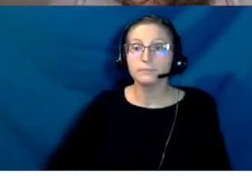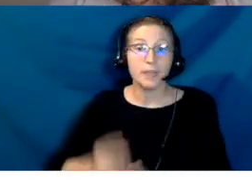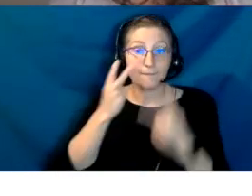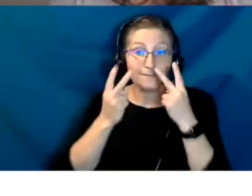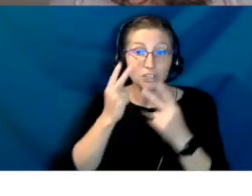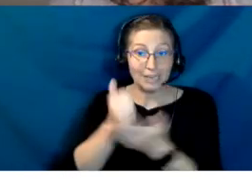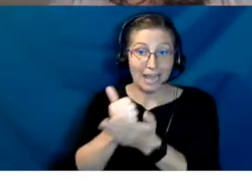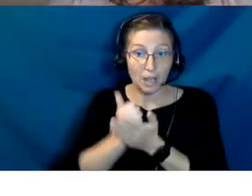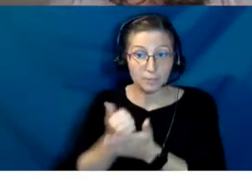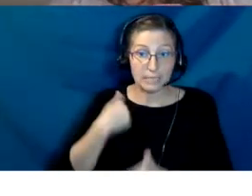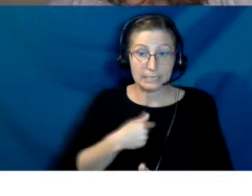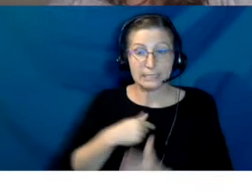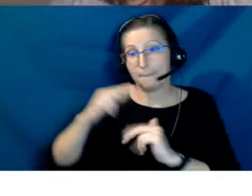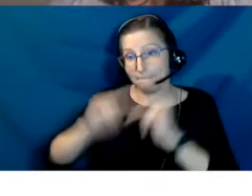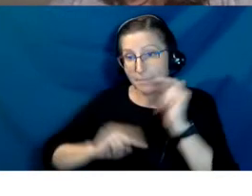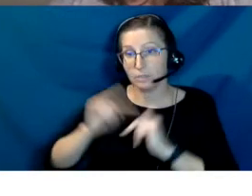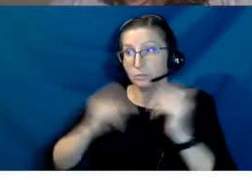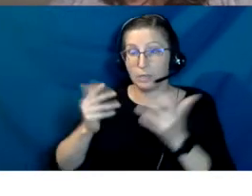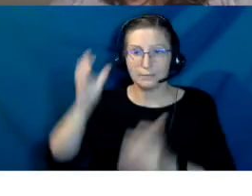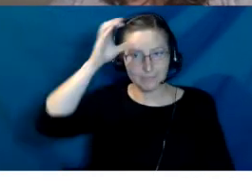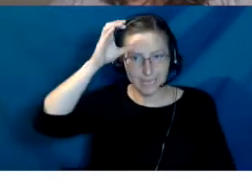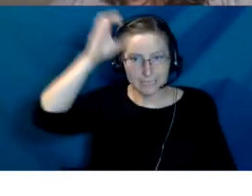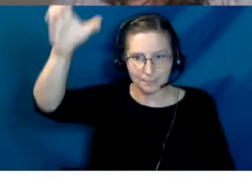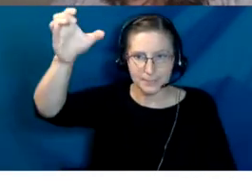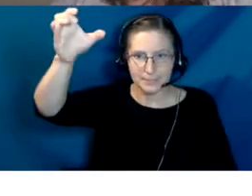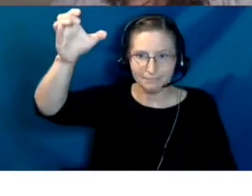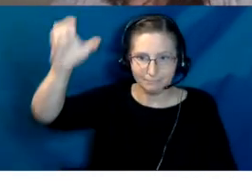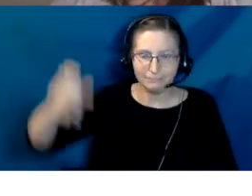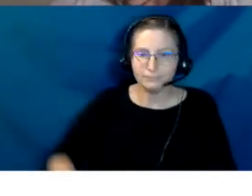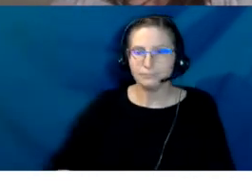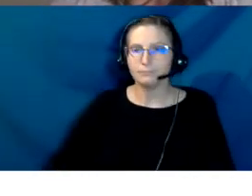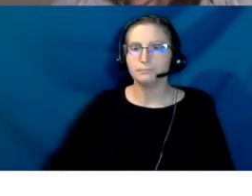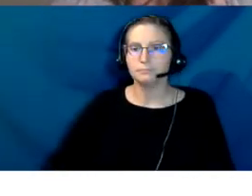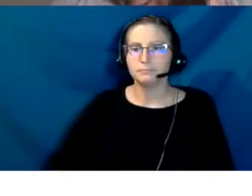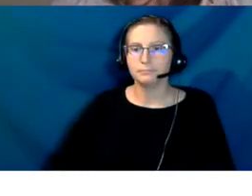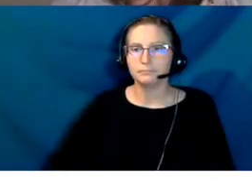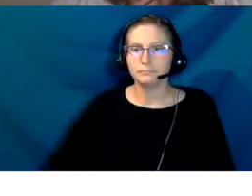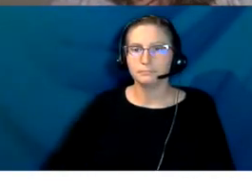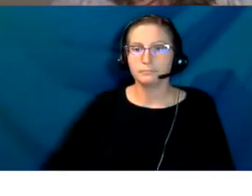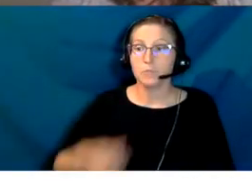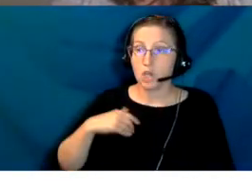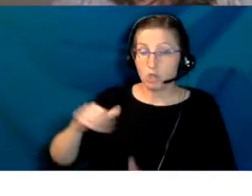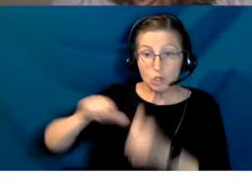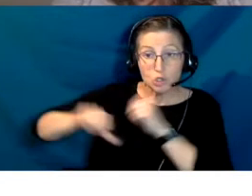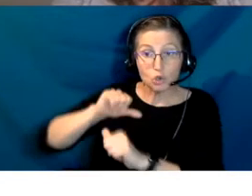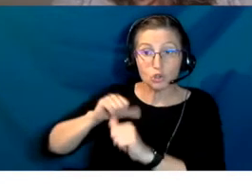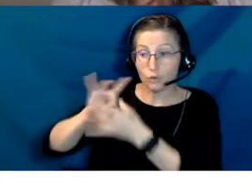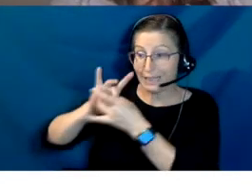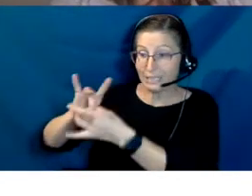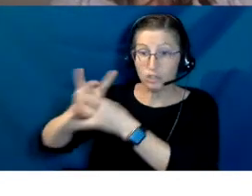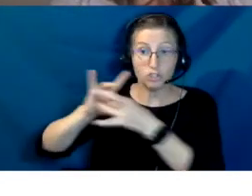really helps us to build concepts, it helps us to develop those social relationships.